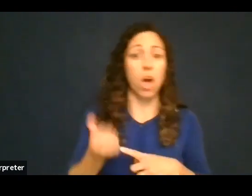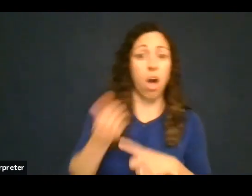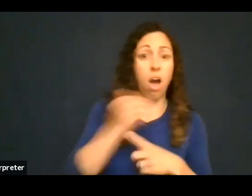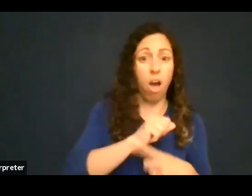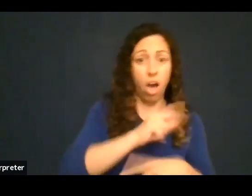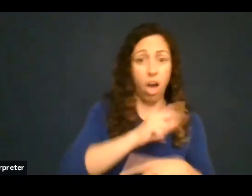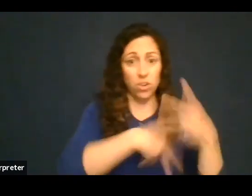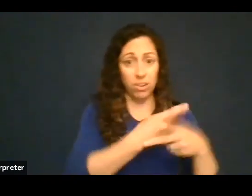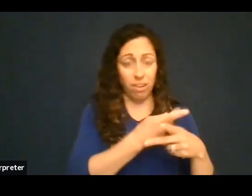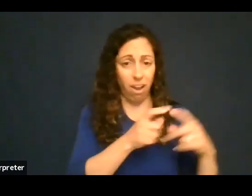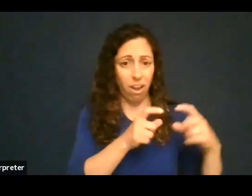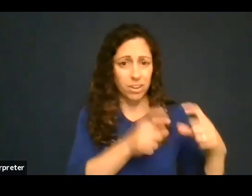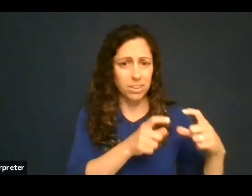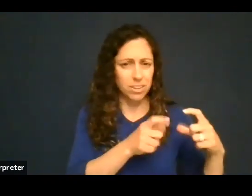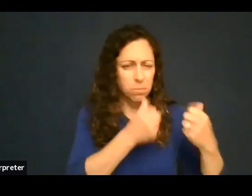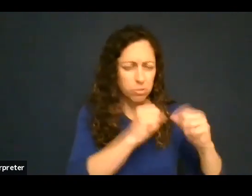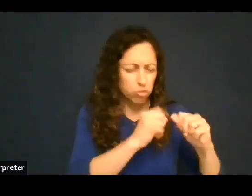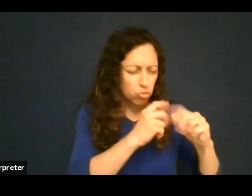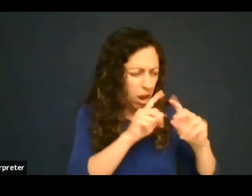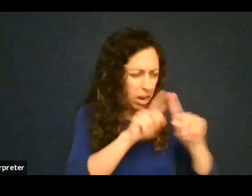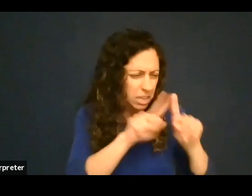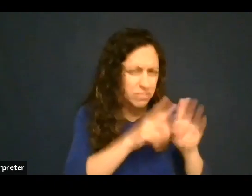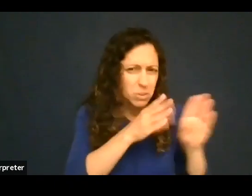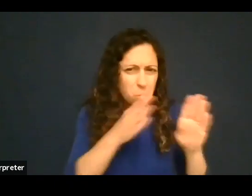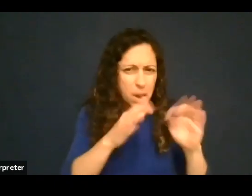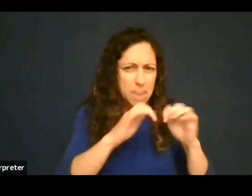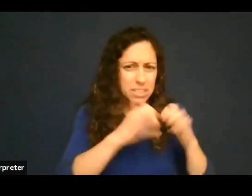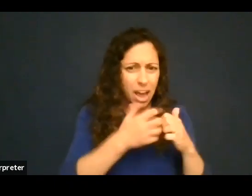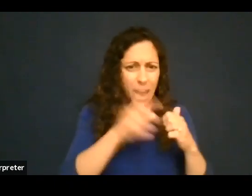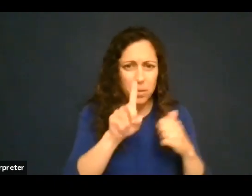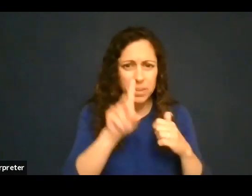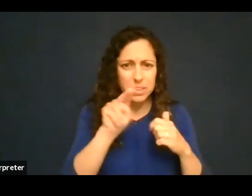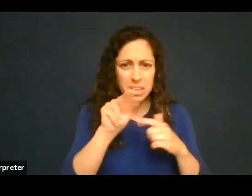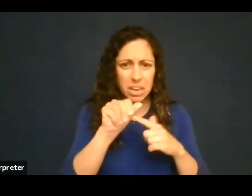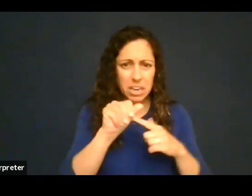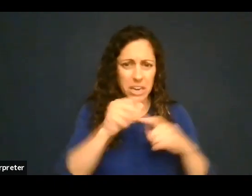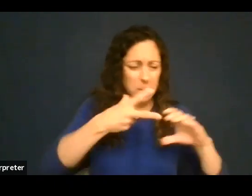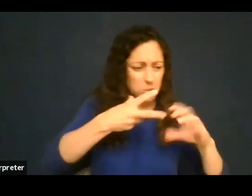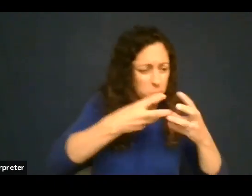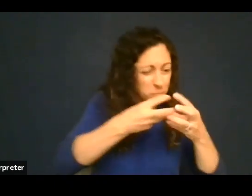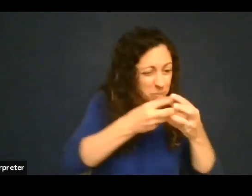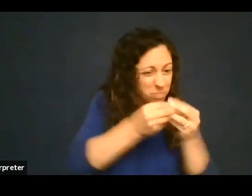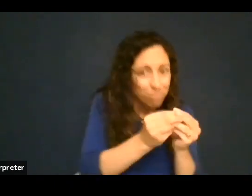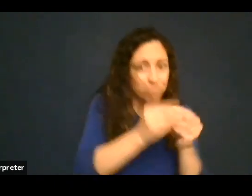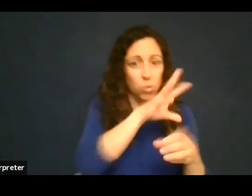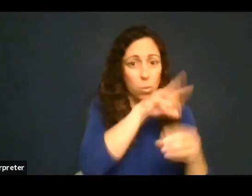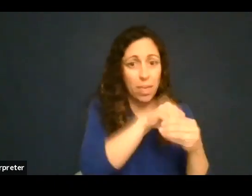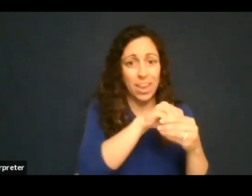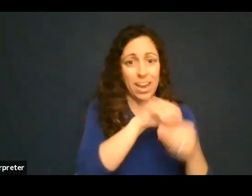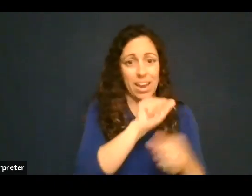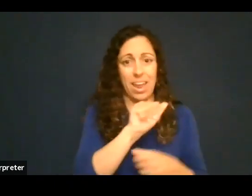to squeeze the DNA into an AAV. With the cadherin23 gene, it's really quite large.